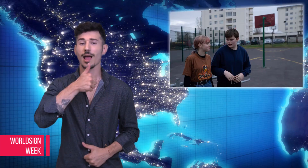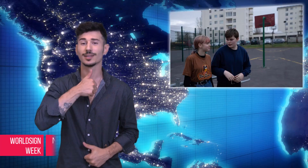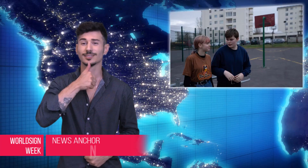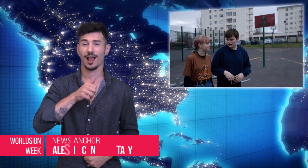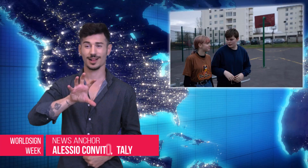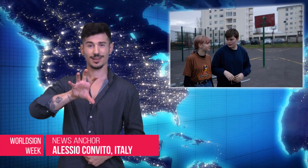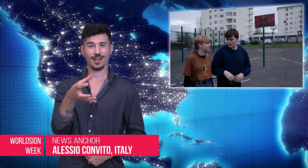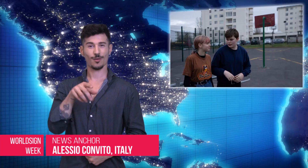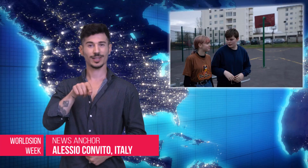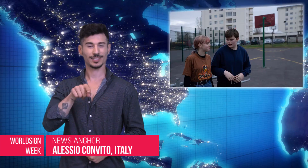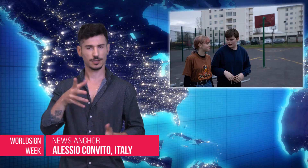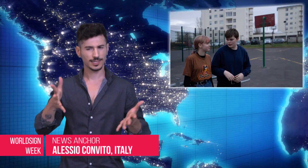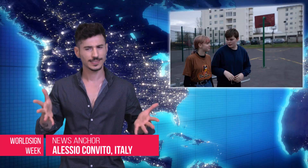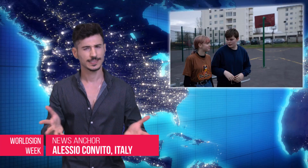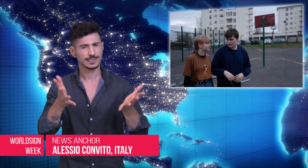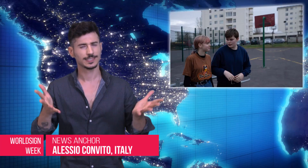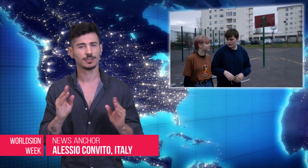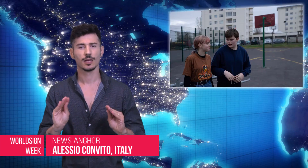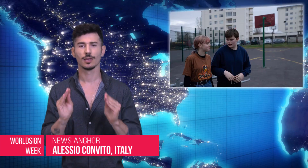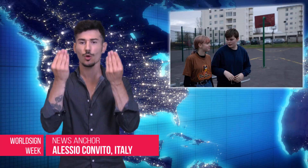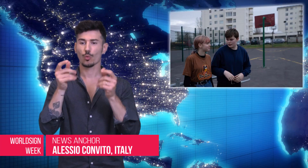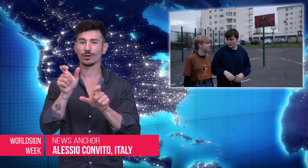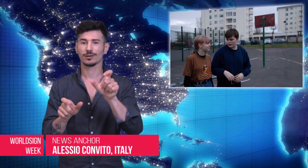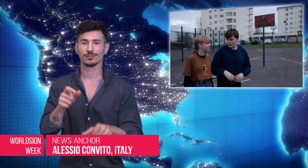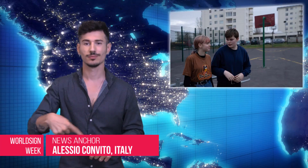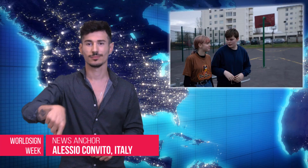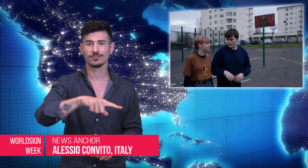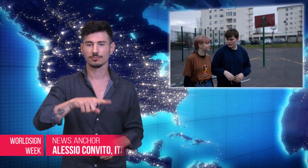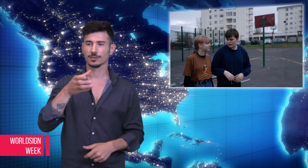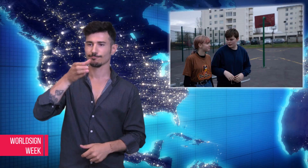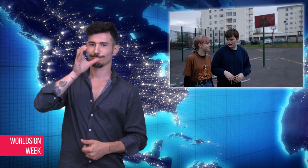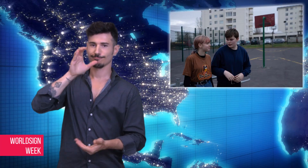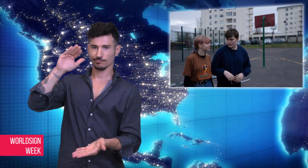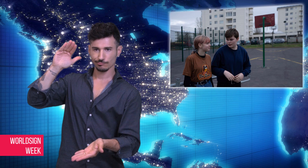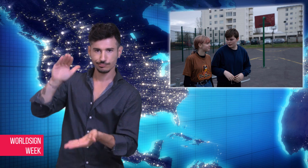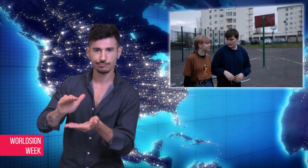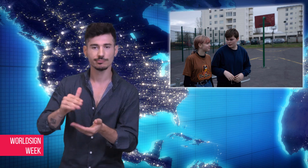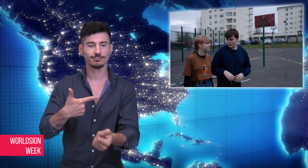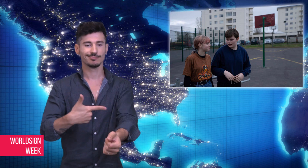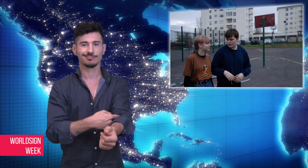[Alessio]: Iceland is making efforts to reduce